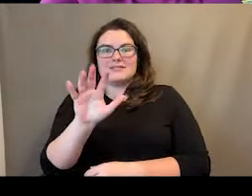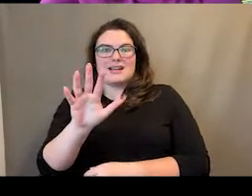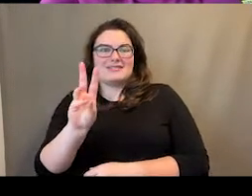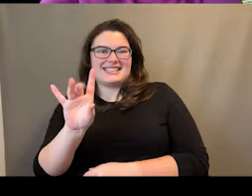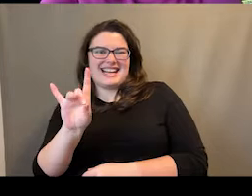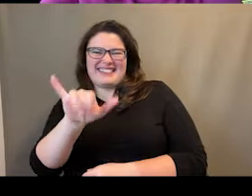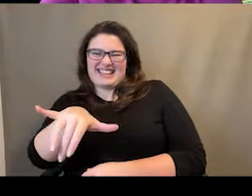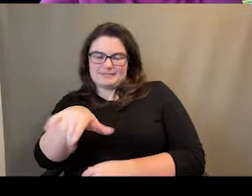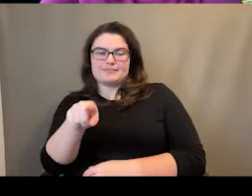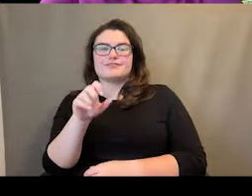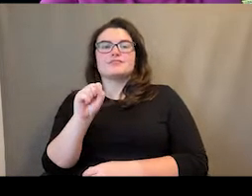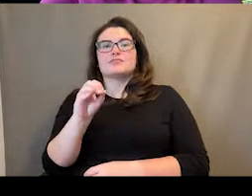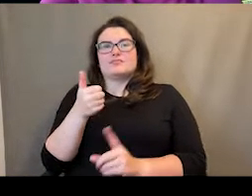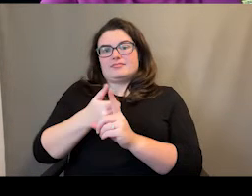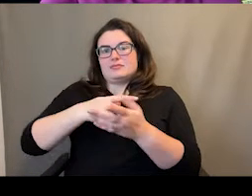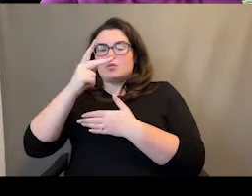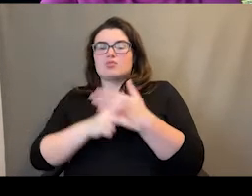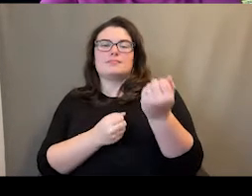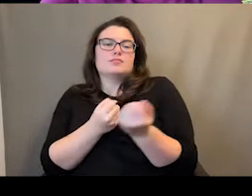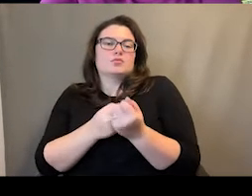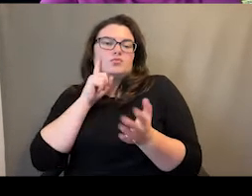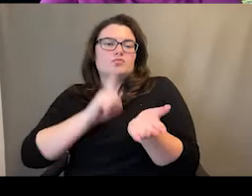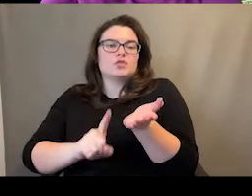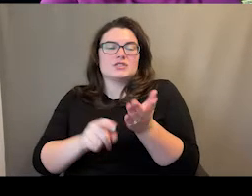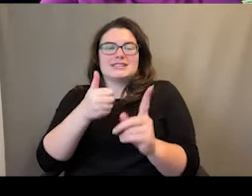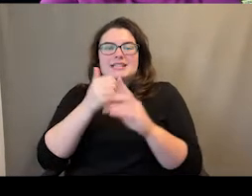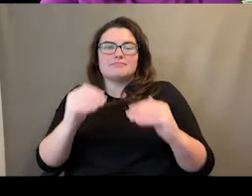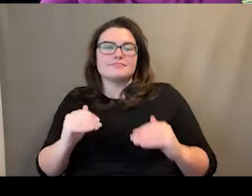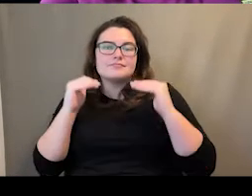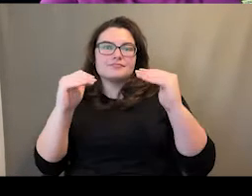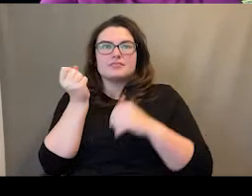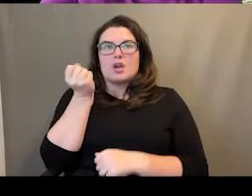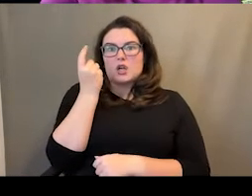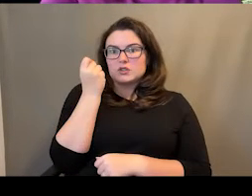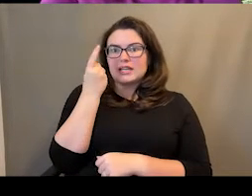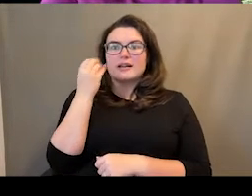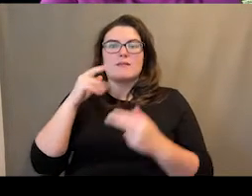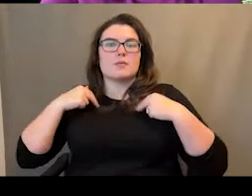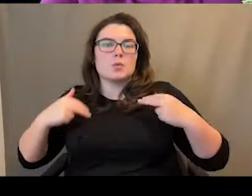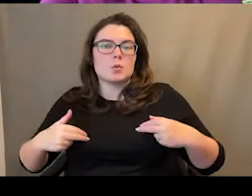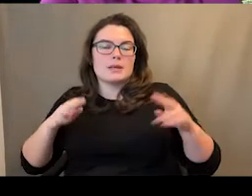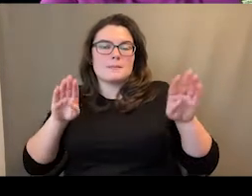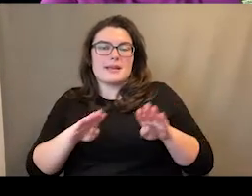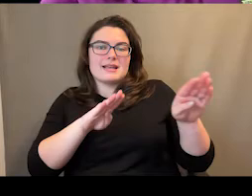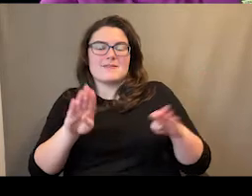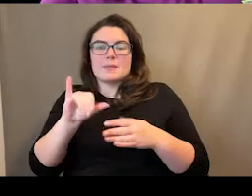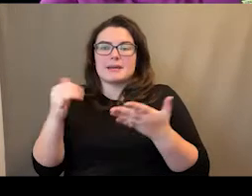The hands program supports research that enhances understanding of human behavior by leveraging data and